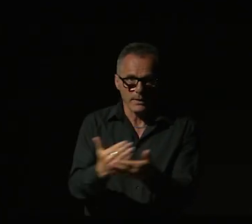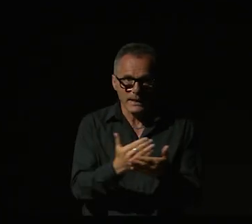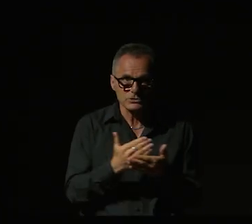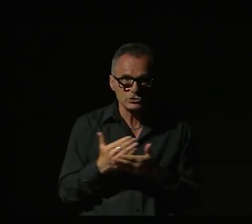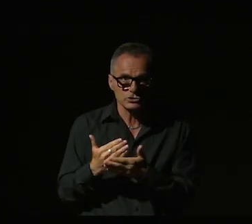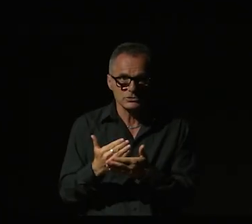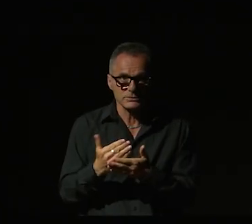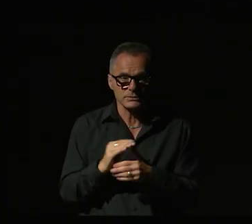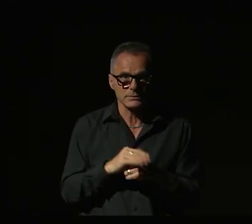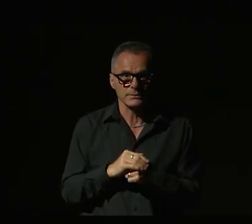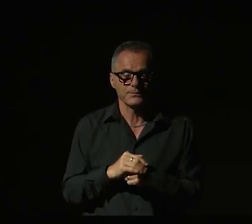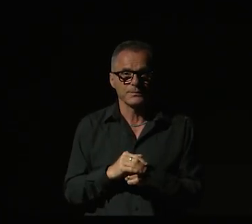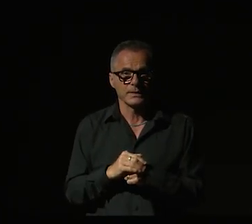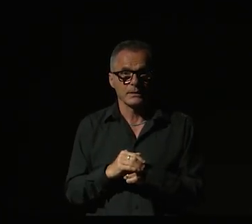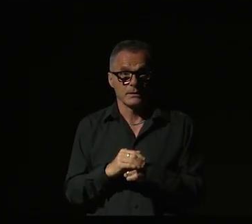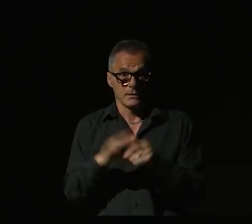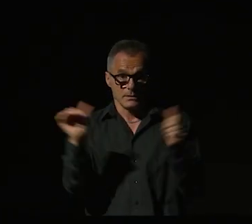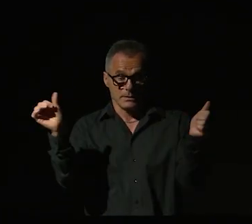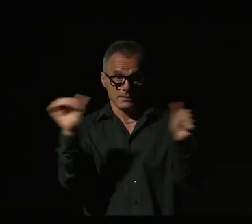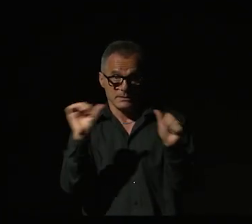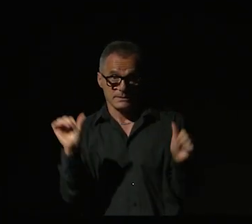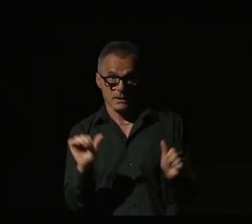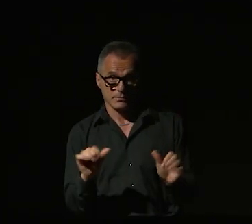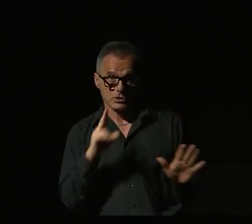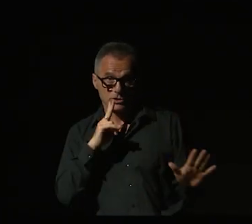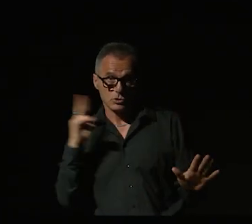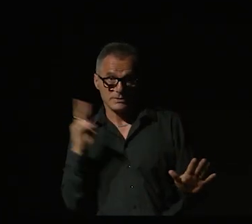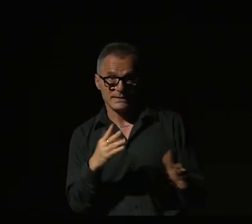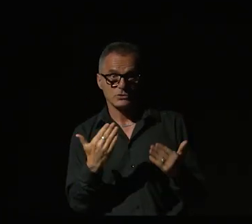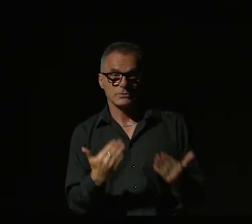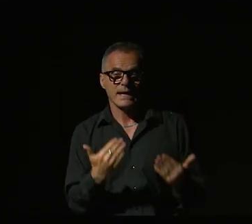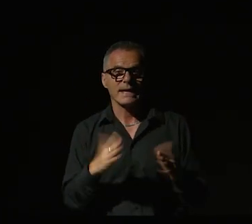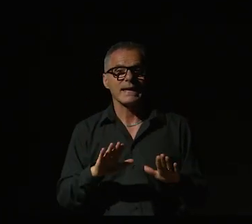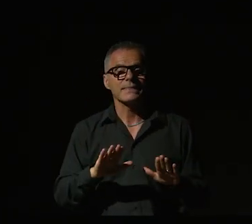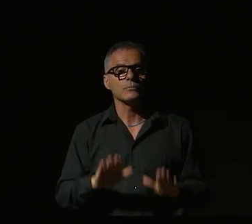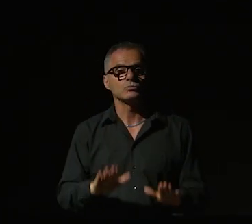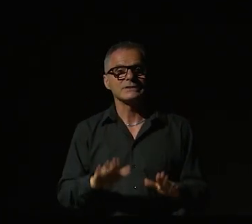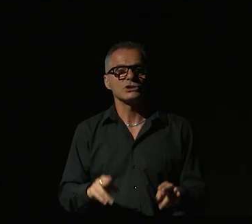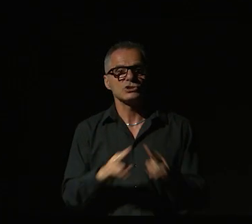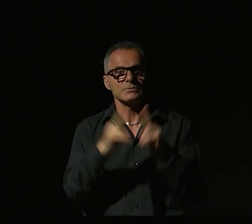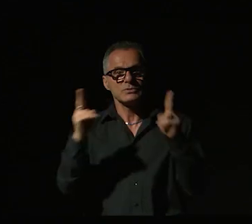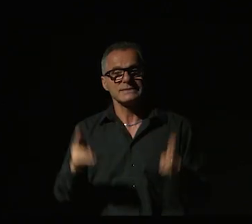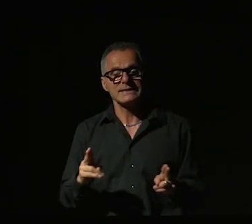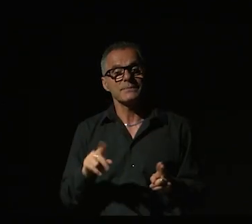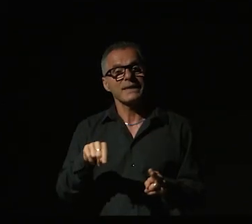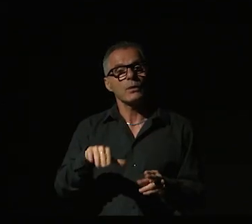The sculpture by the way, you can see today in the British Museum, 'cause it was part of the Royal Collection,